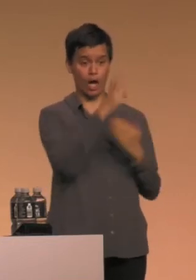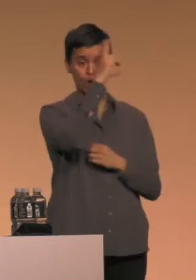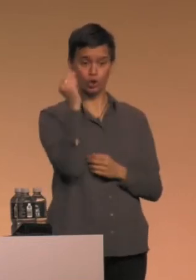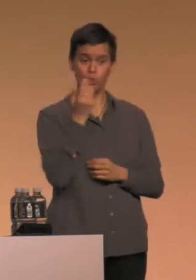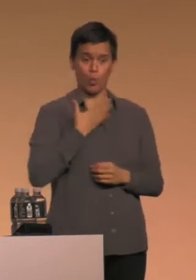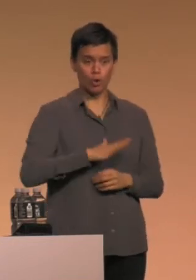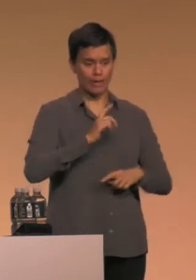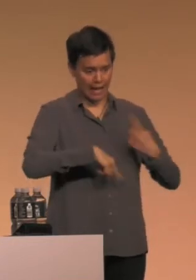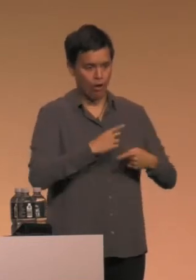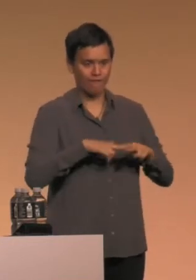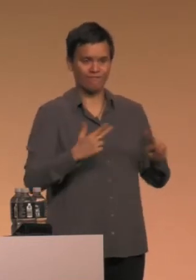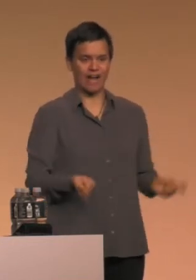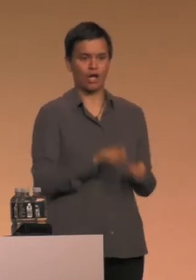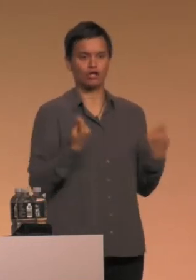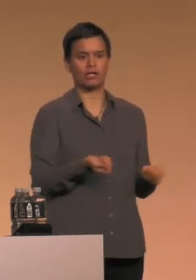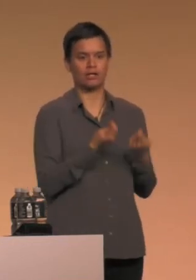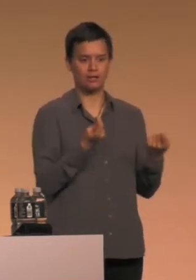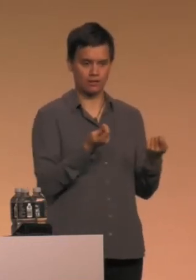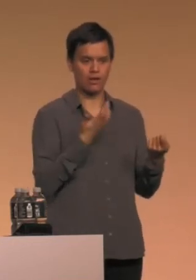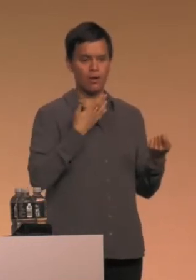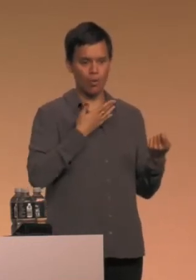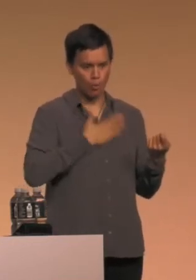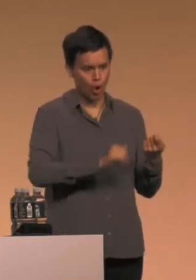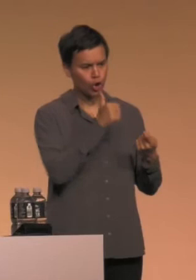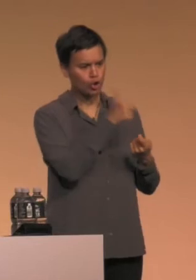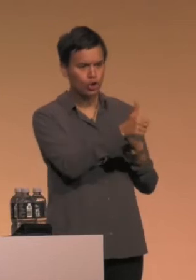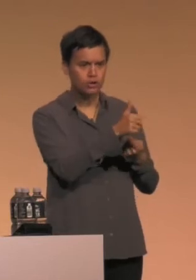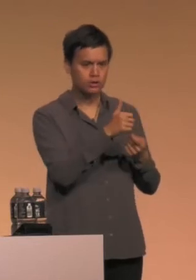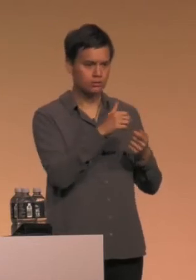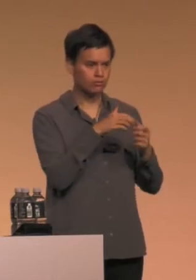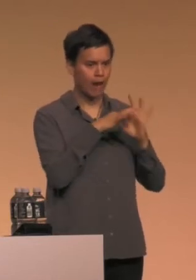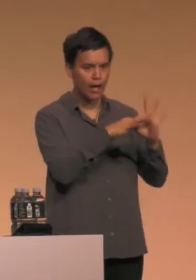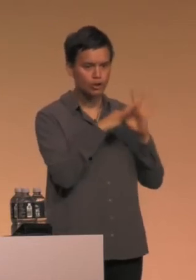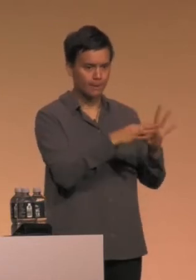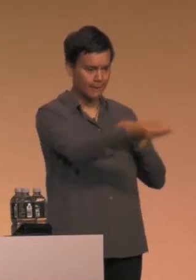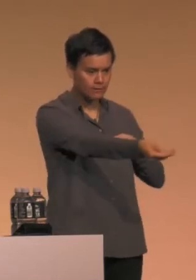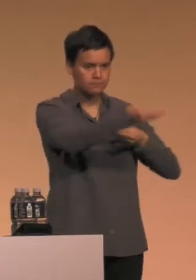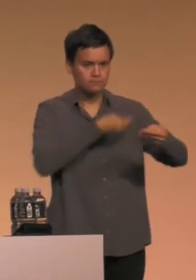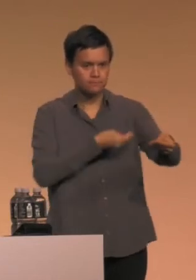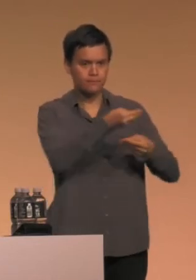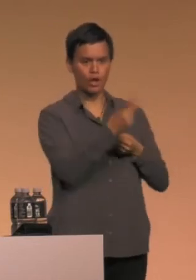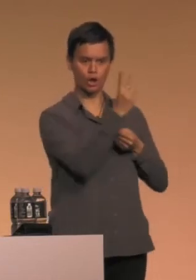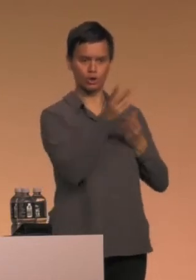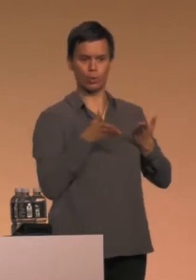in this picture, a mutually invested relationship reflecting reciprocated commitment, which